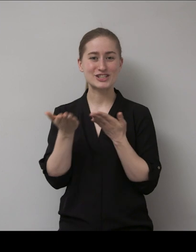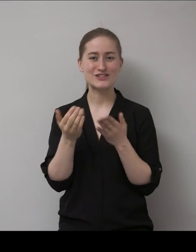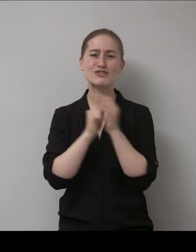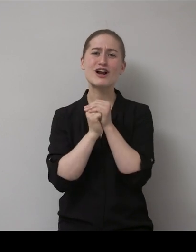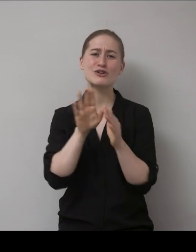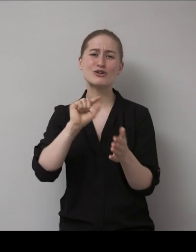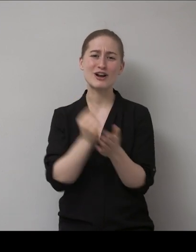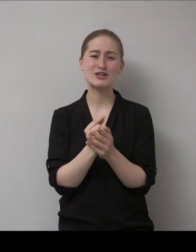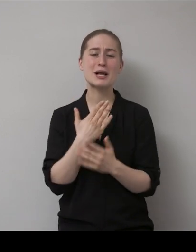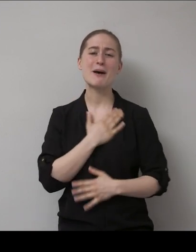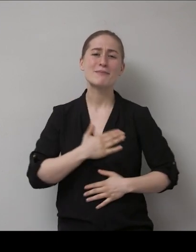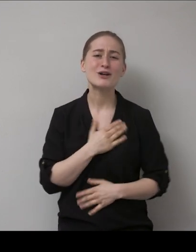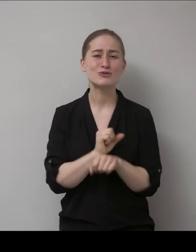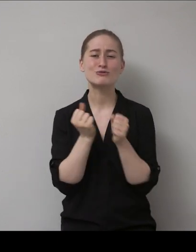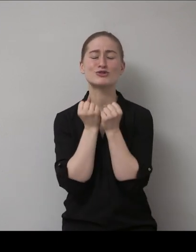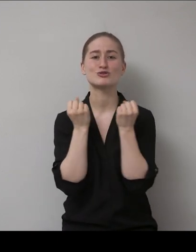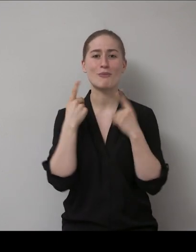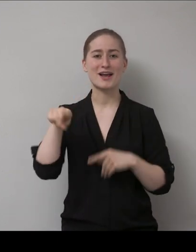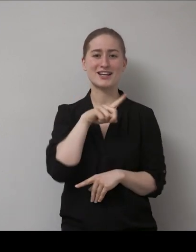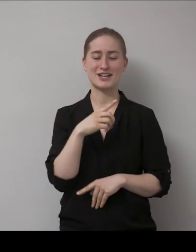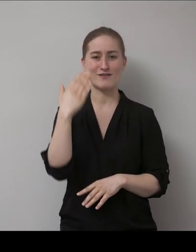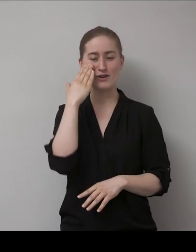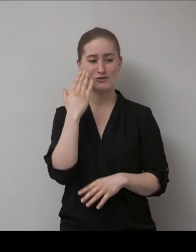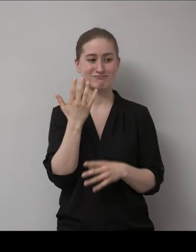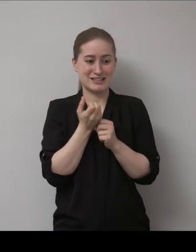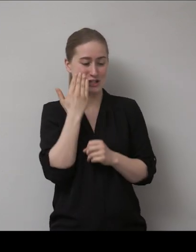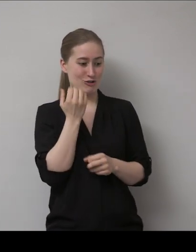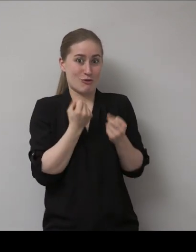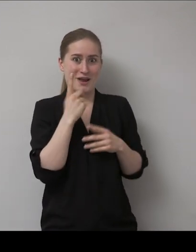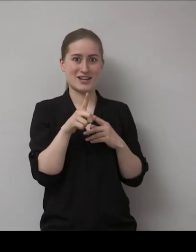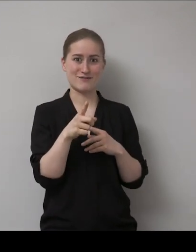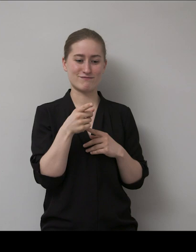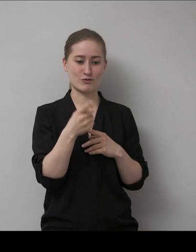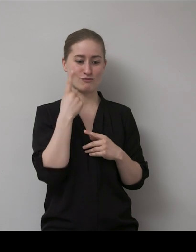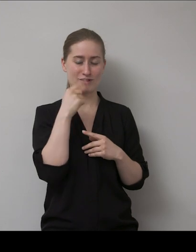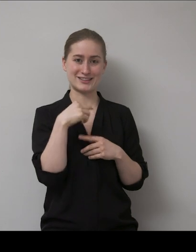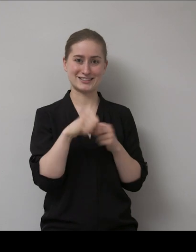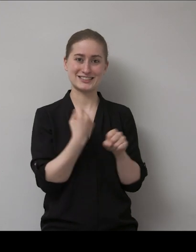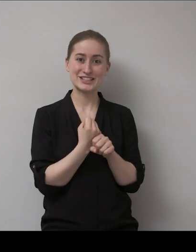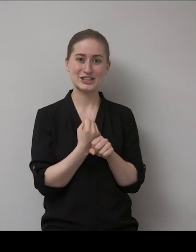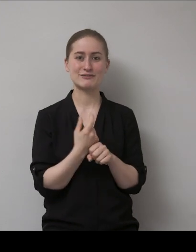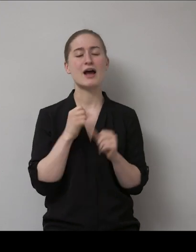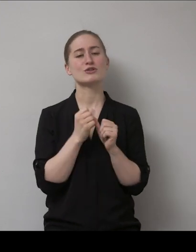to work with so many of you, and get to know so many of you over the course of the past year. I wish you continued success,